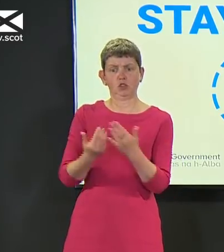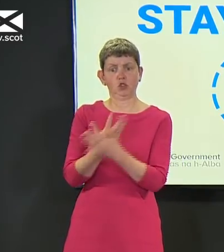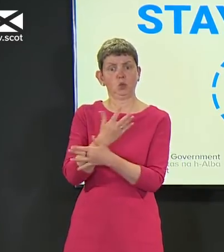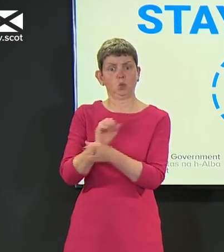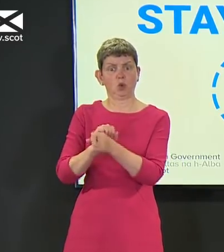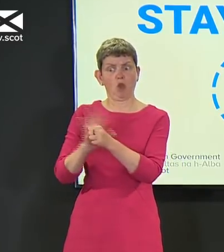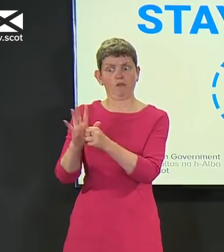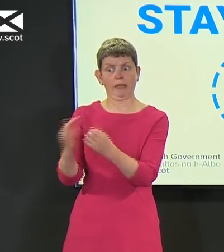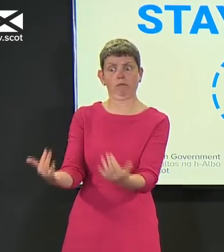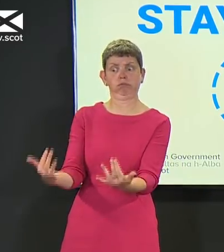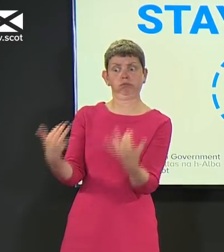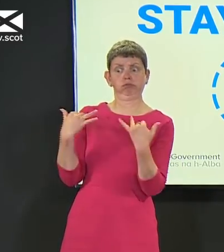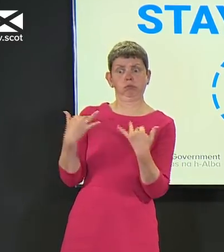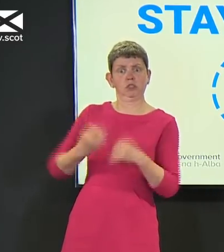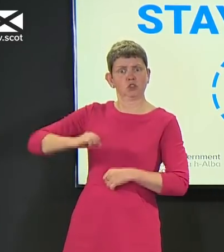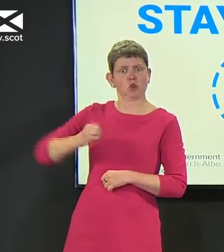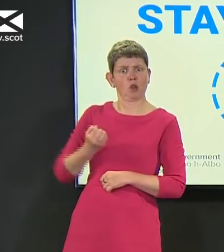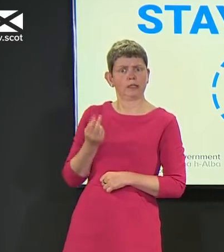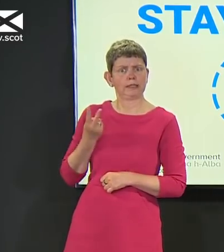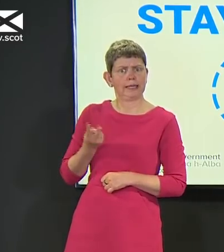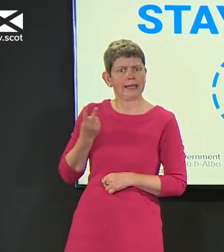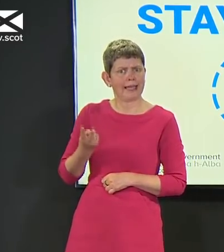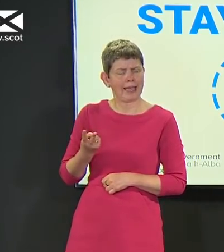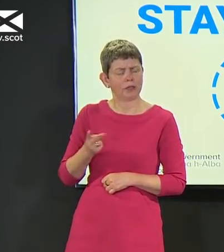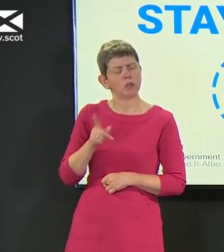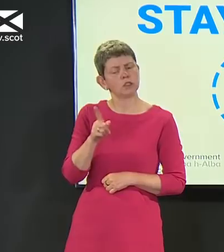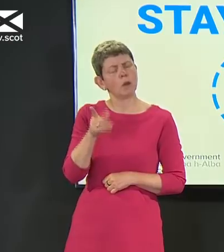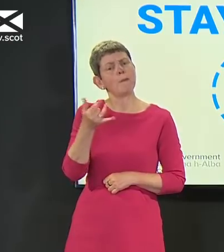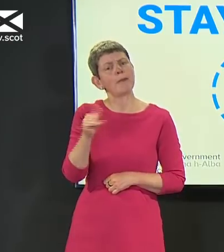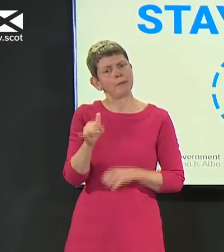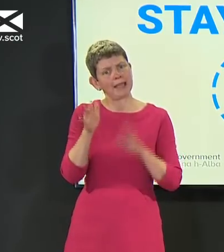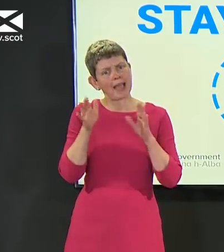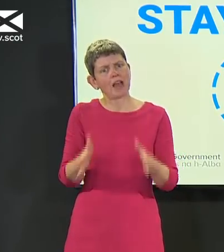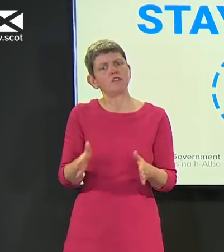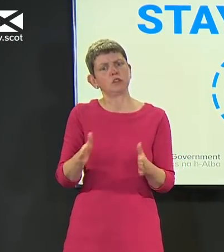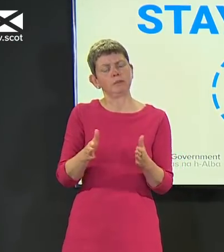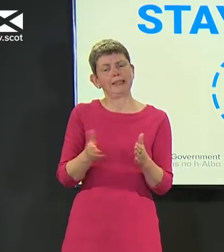variants of the virus into Scotland so we may see some limited travel restrictions in future